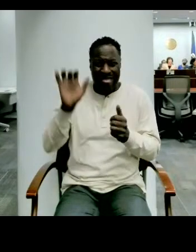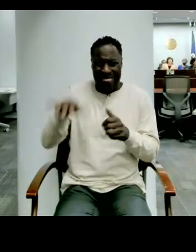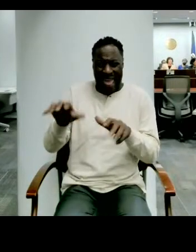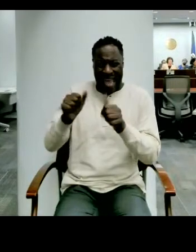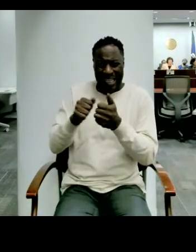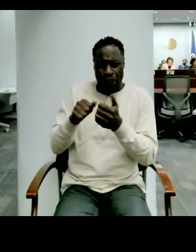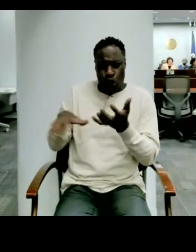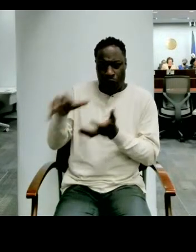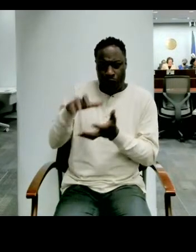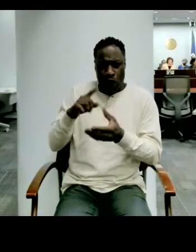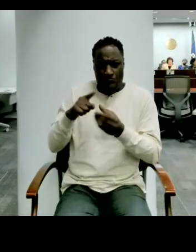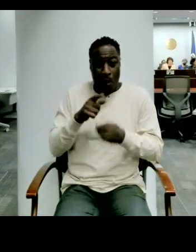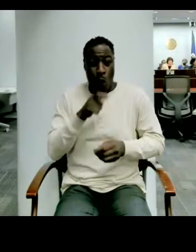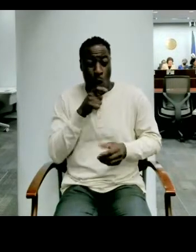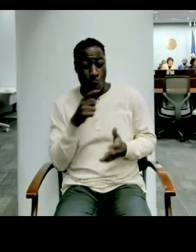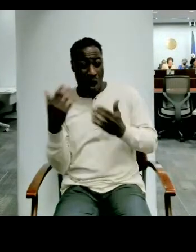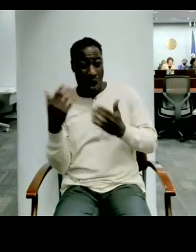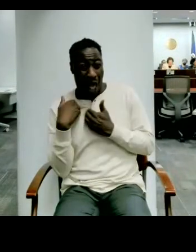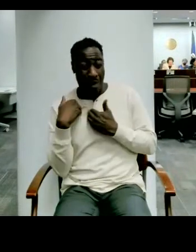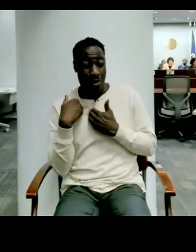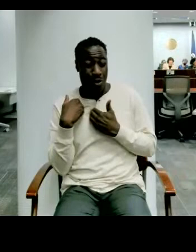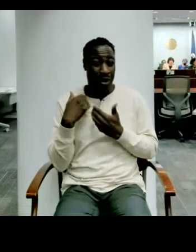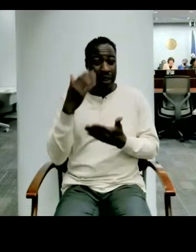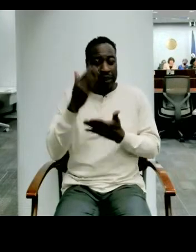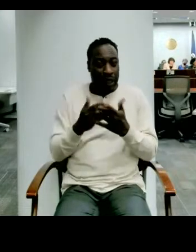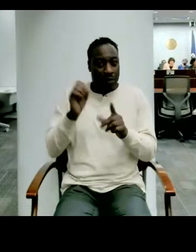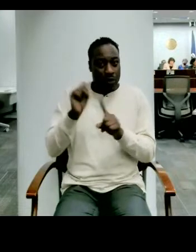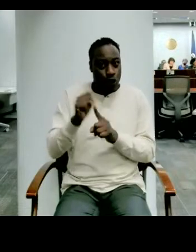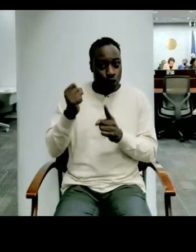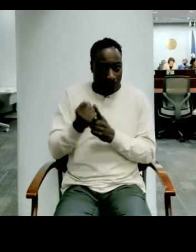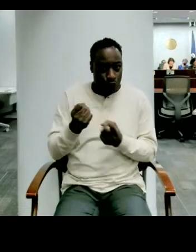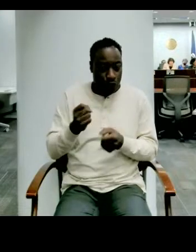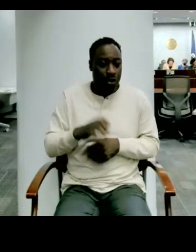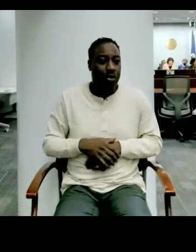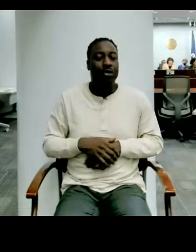who might be held liable in circumstances where they are subject to discrimination.